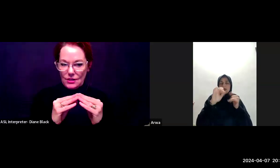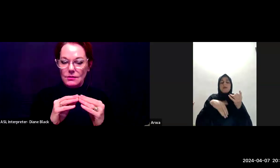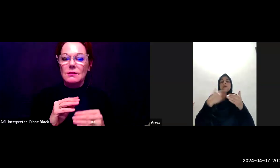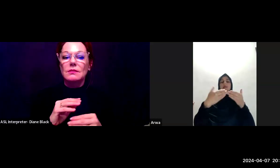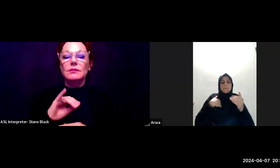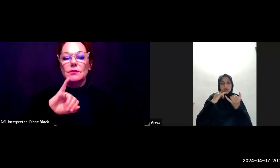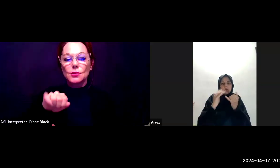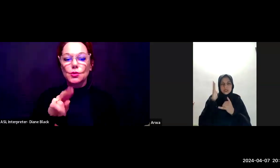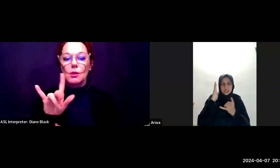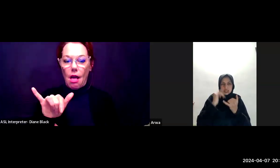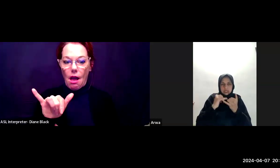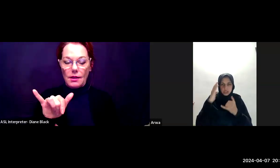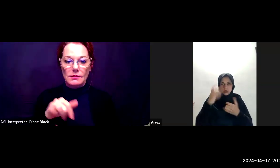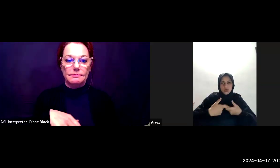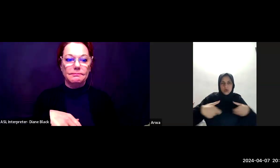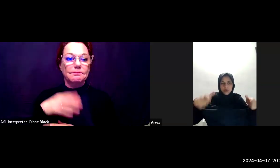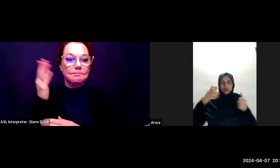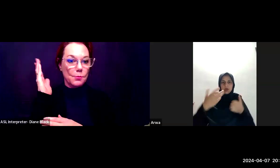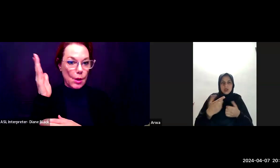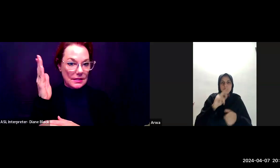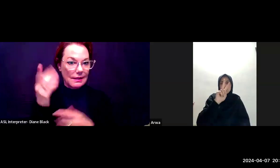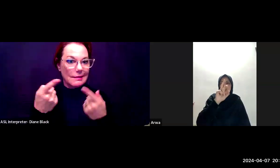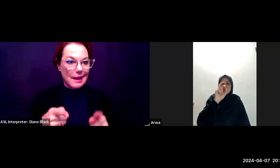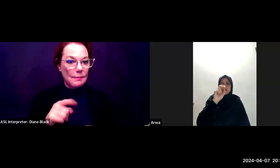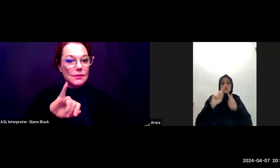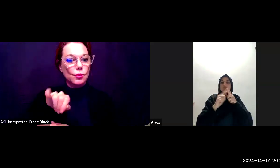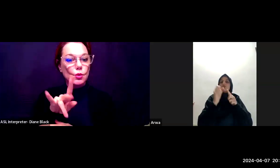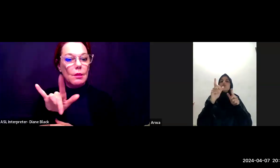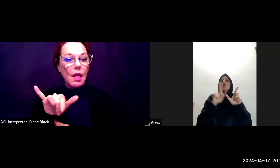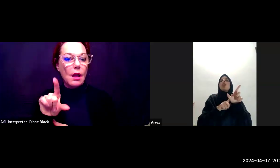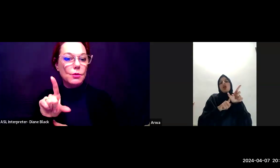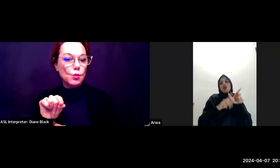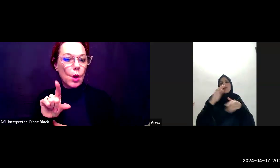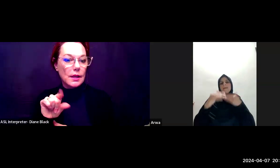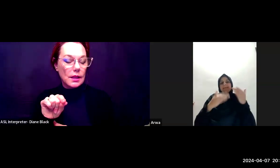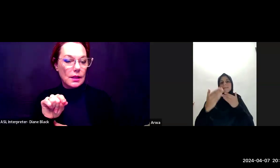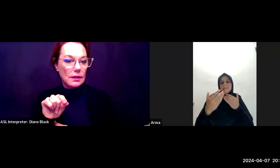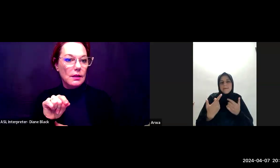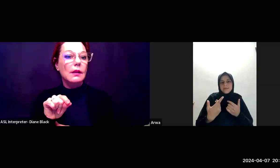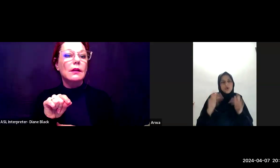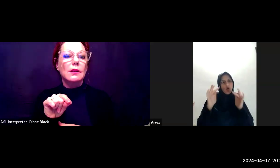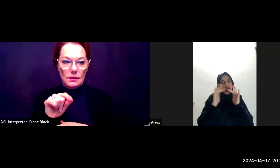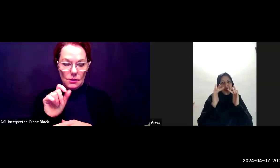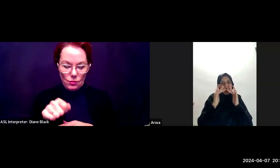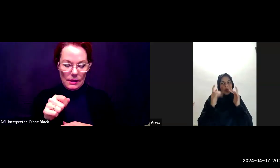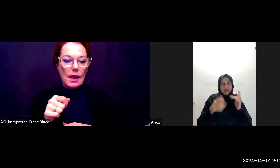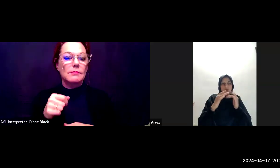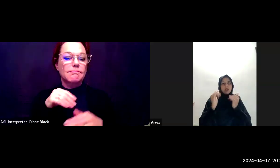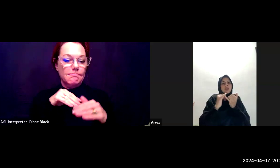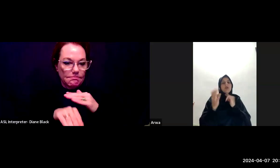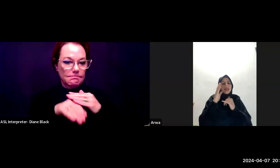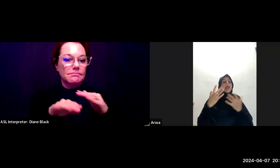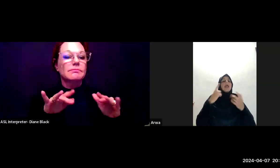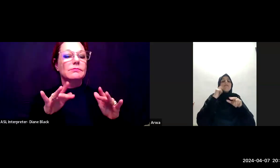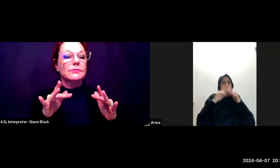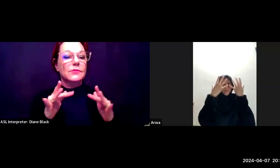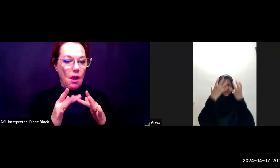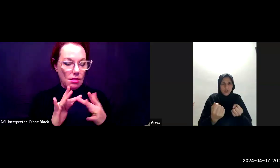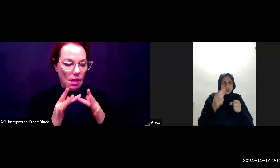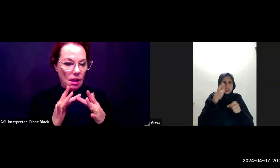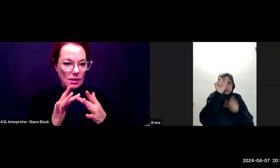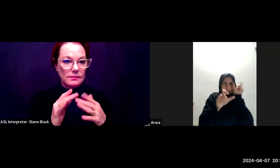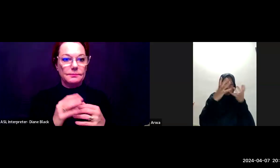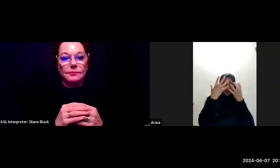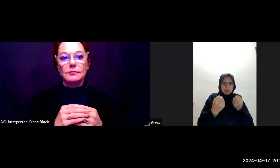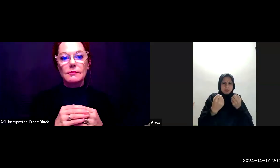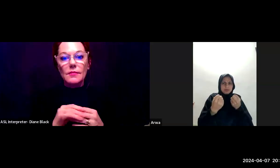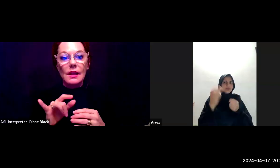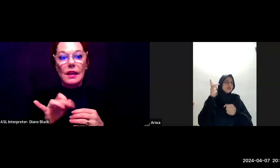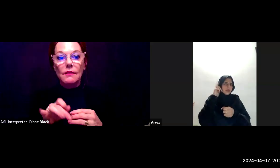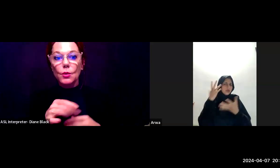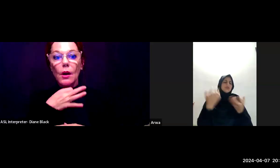will be on July 20th. they will be available online. so if anyone wants to um hear the latest updates